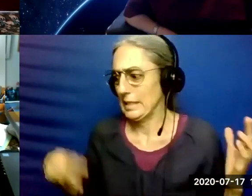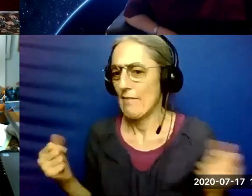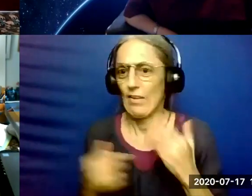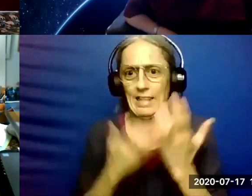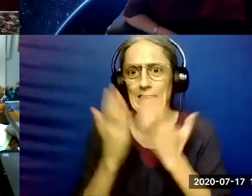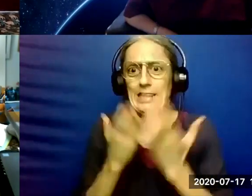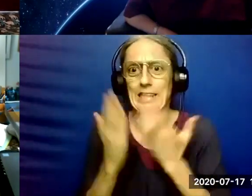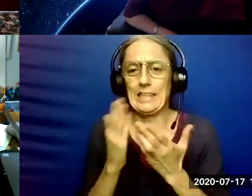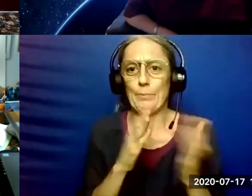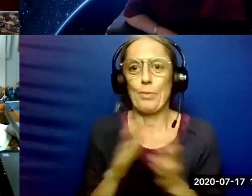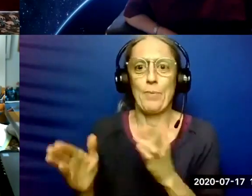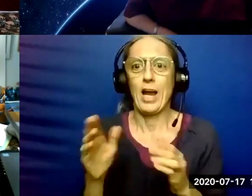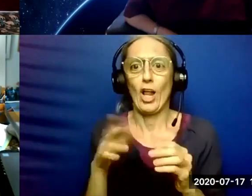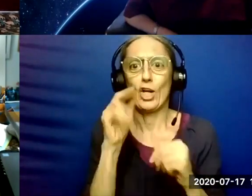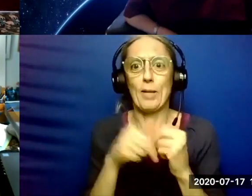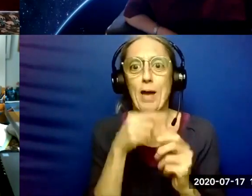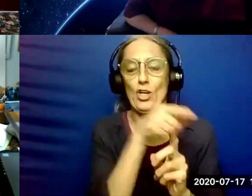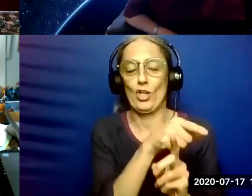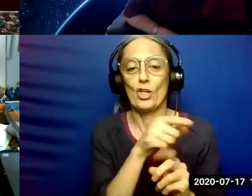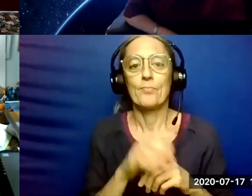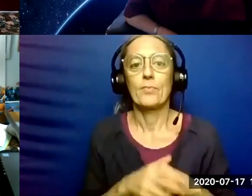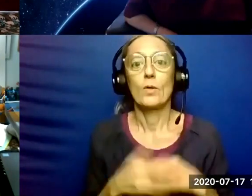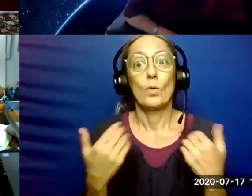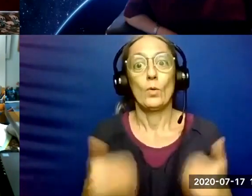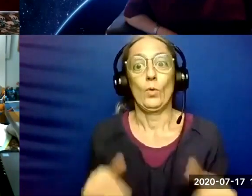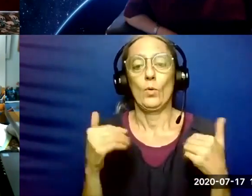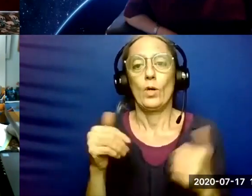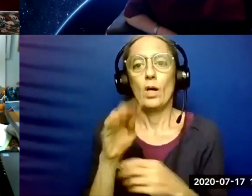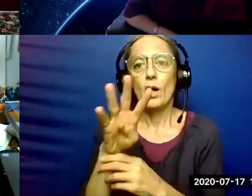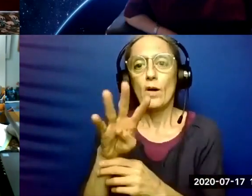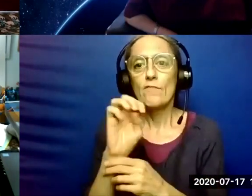There are over 460 pages of just her oral interviews